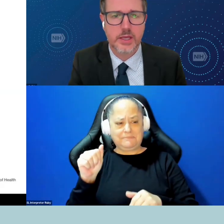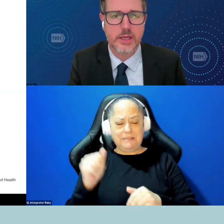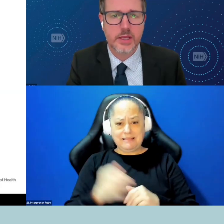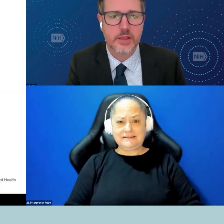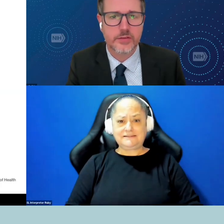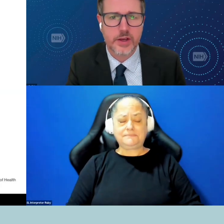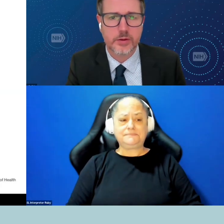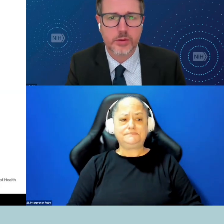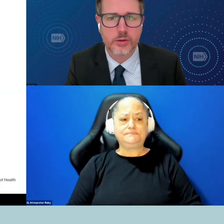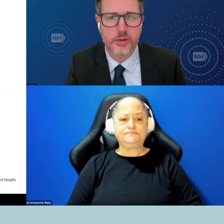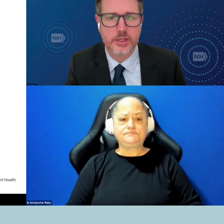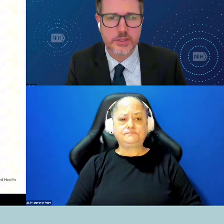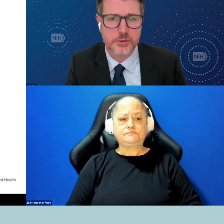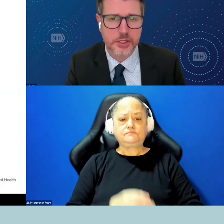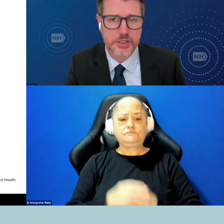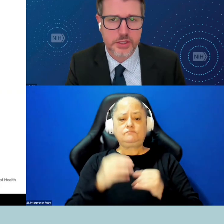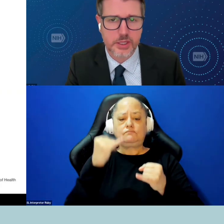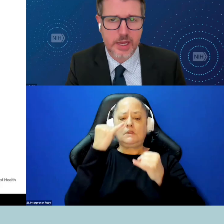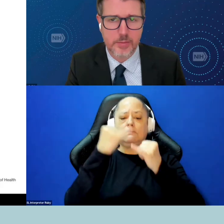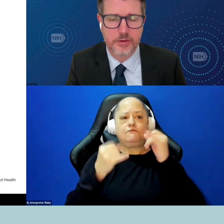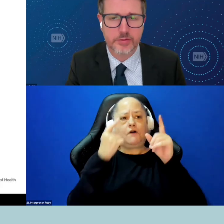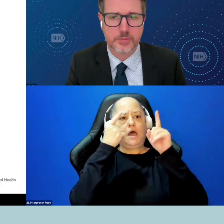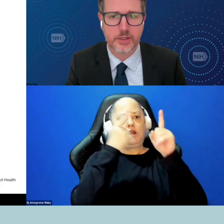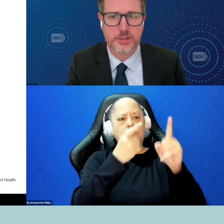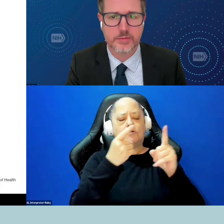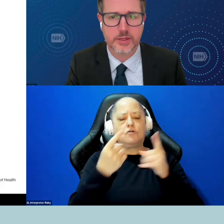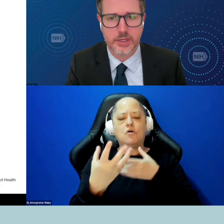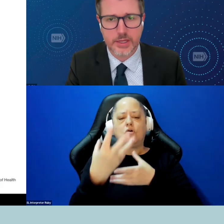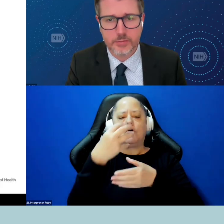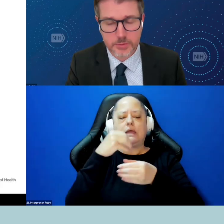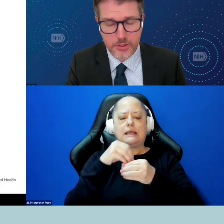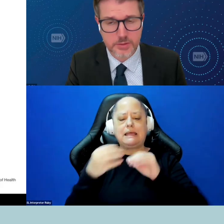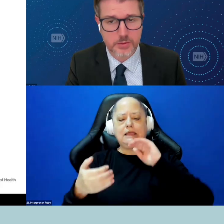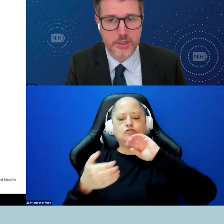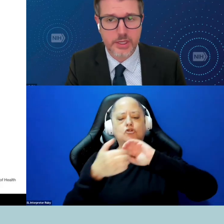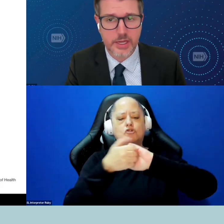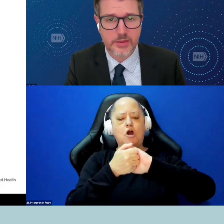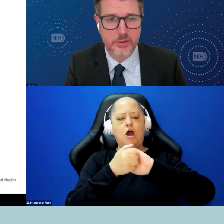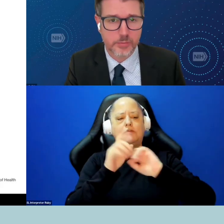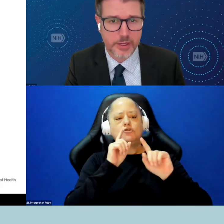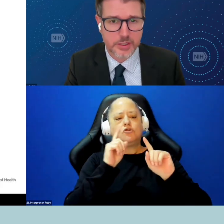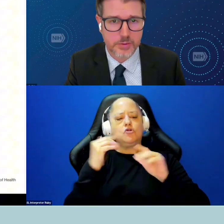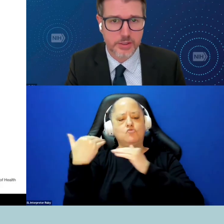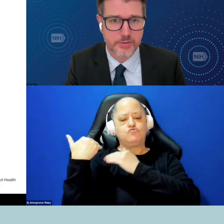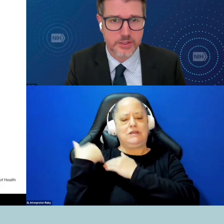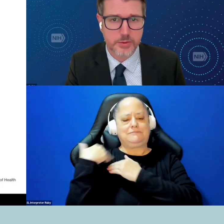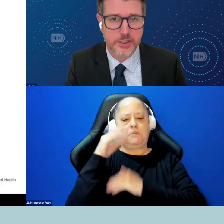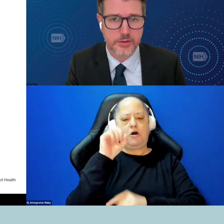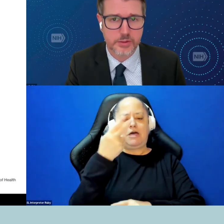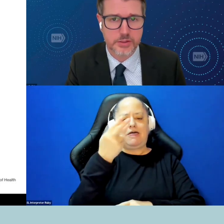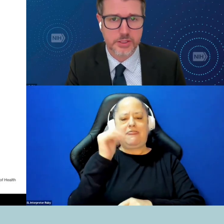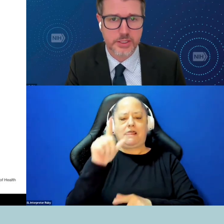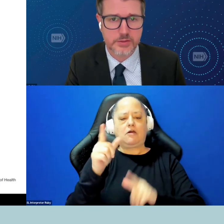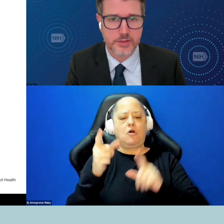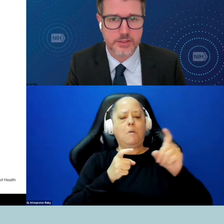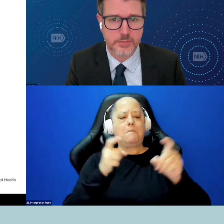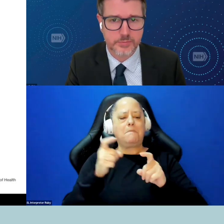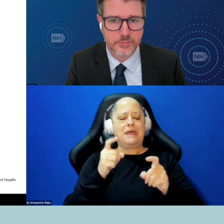And the final goal is to engage in collaborative, responsible, and ethical management of disability health research activities.